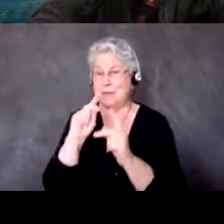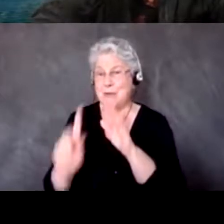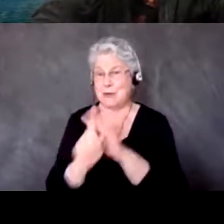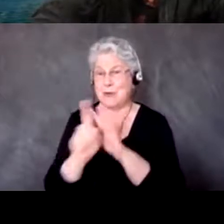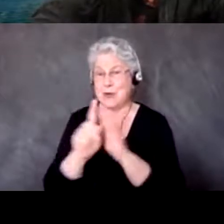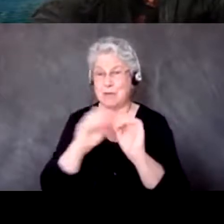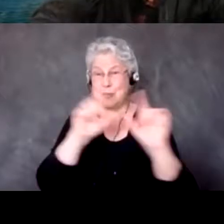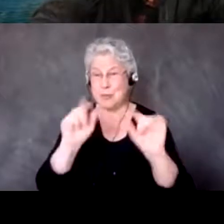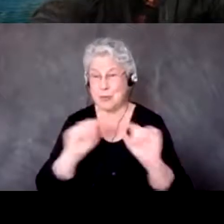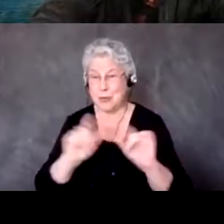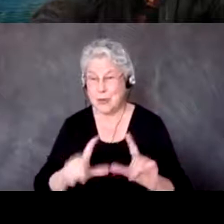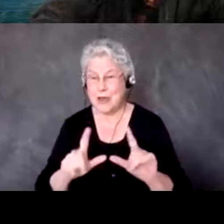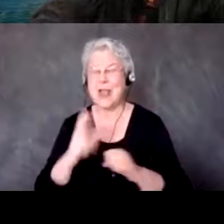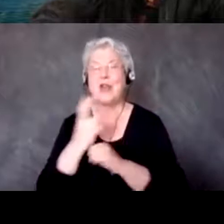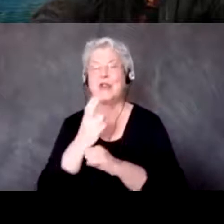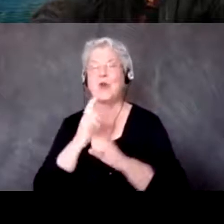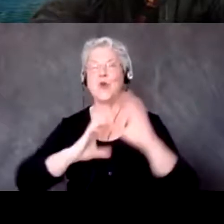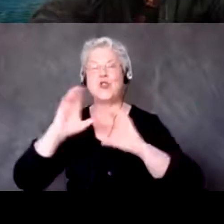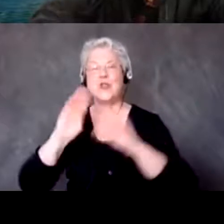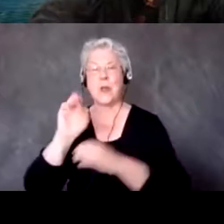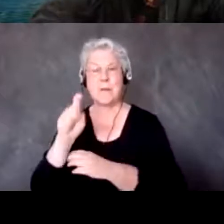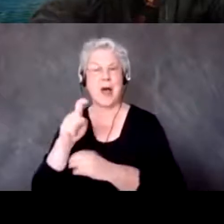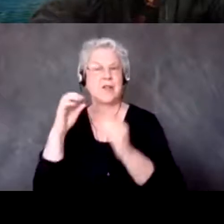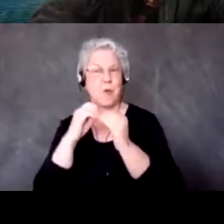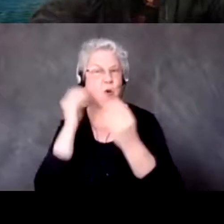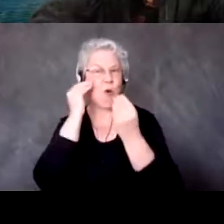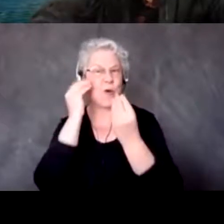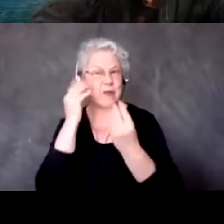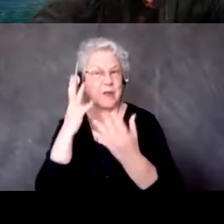the chat box to get some more information. So if you wanted to introduce yourself